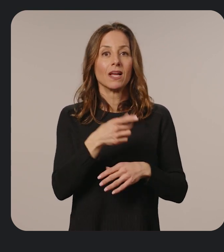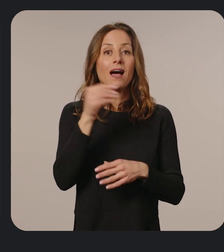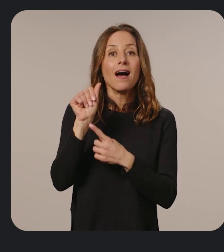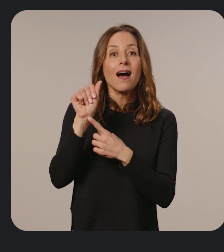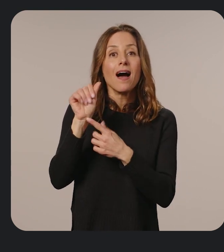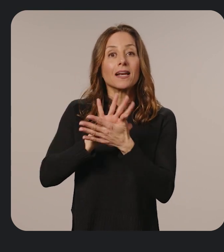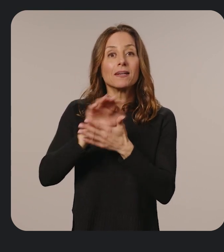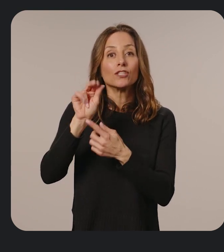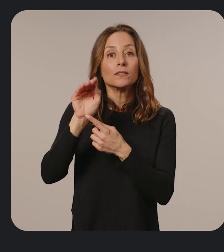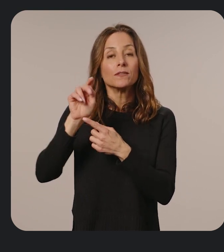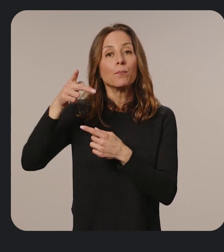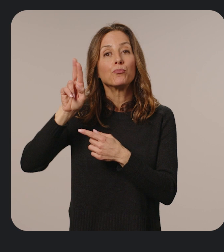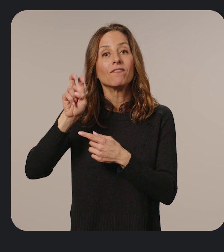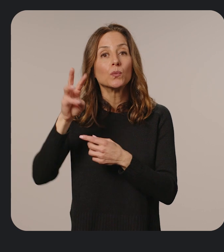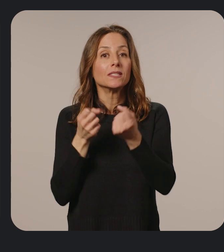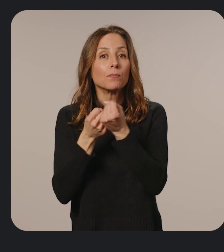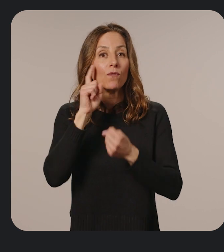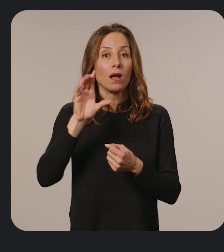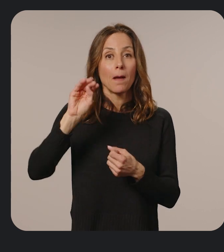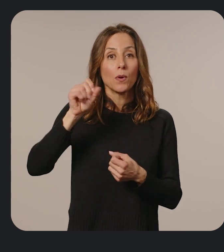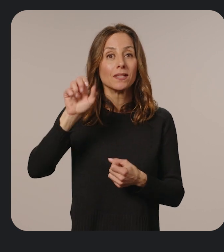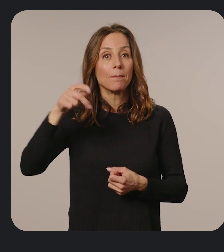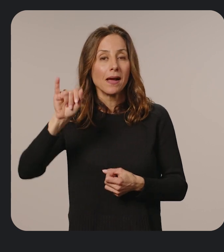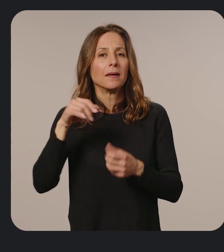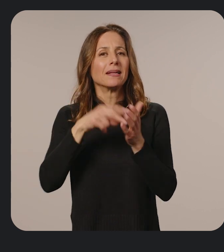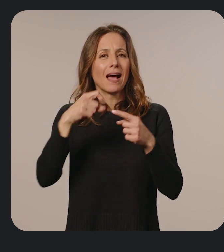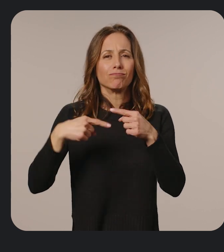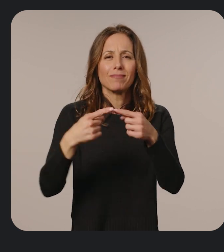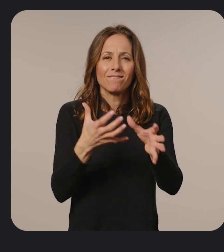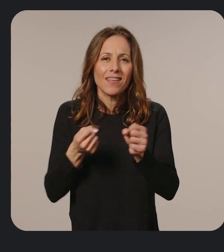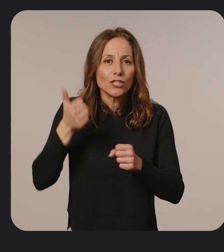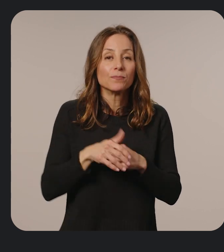and Animation Preview support for Compose APIs enable you to iterate much faster.